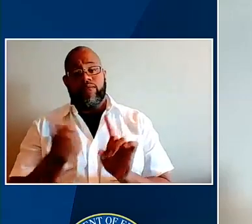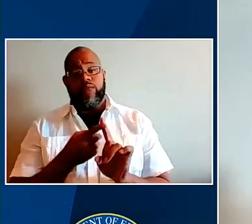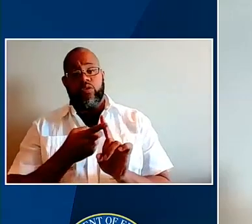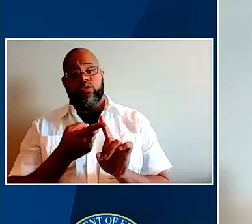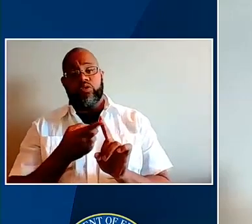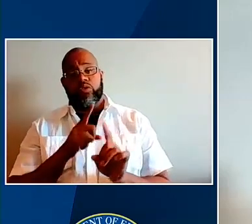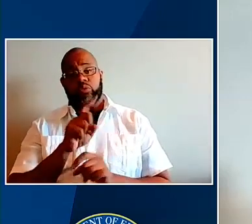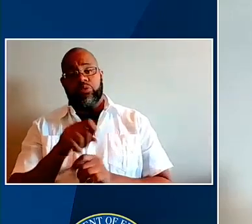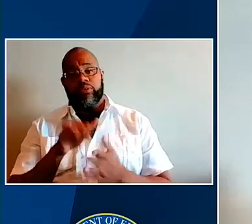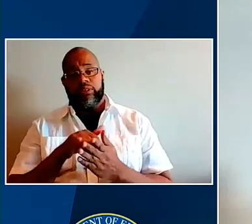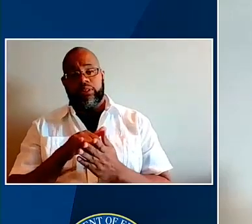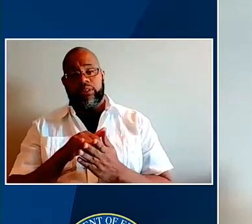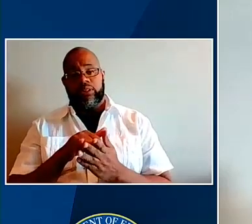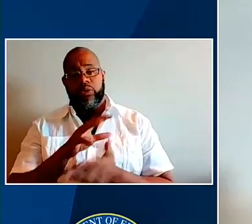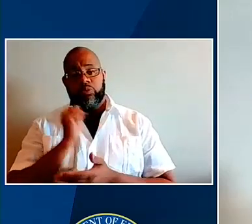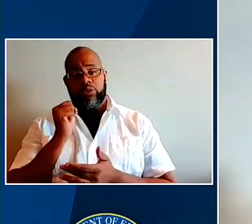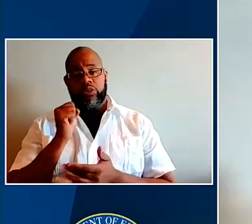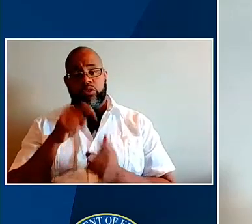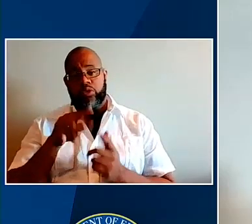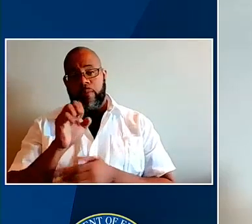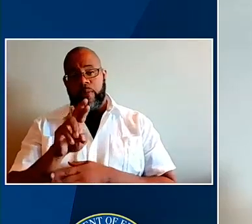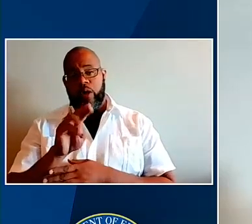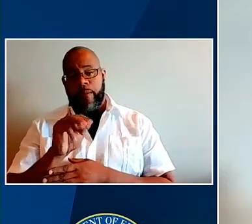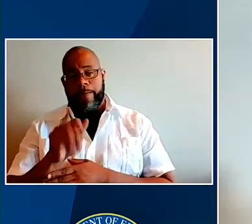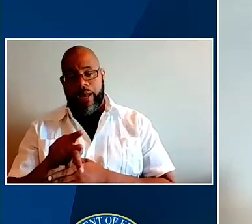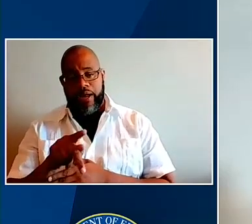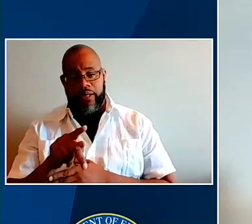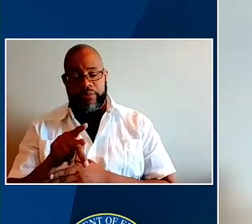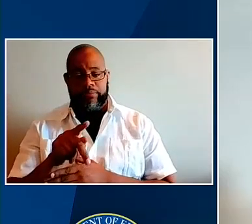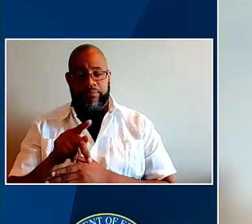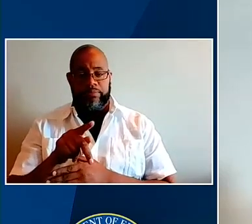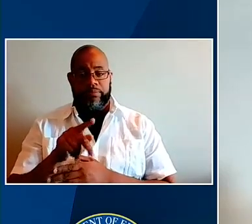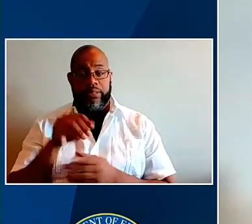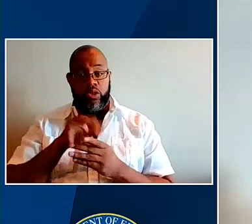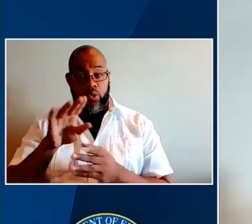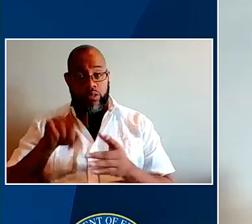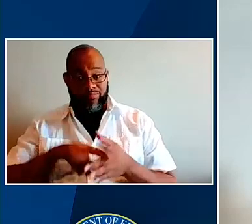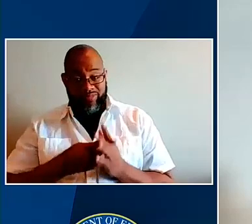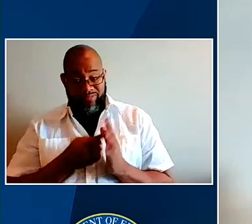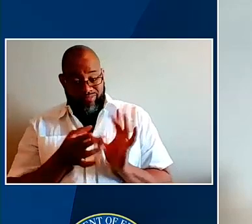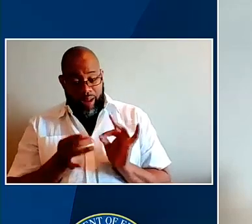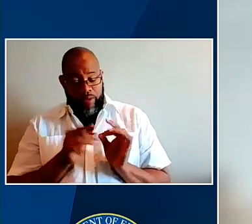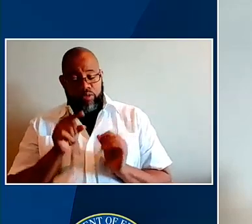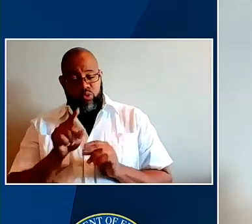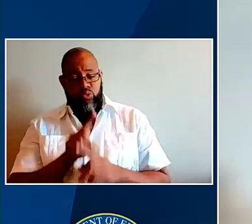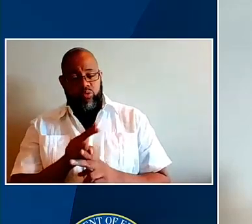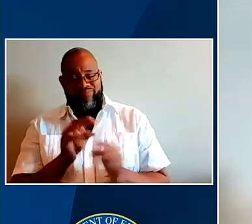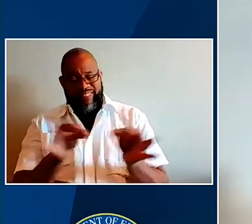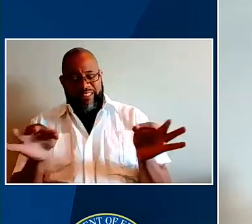this was to Barmak. In your initial comments, you used the phrase mega schools.